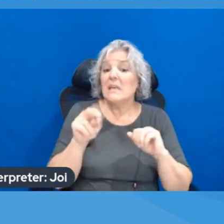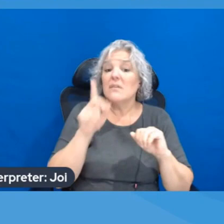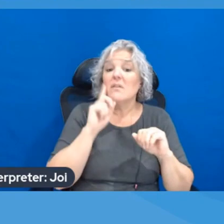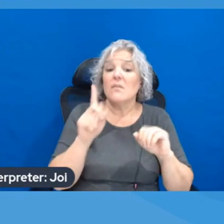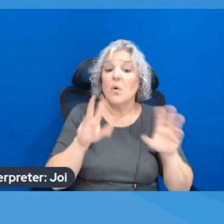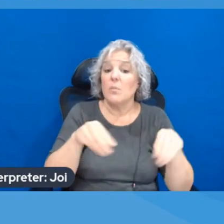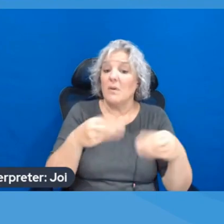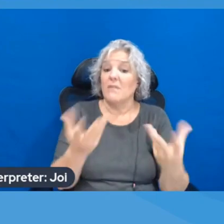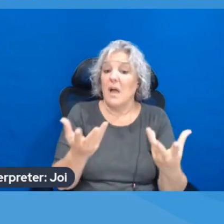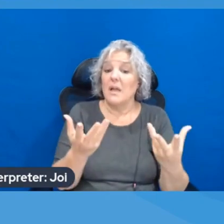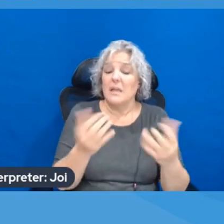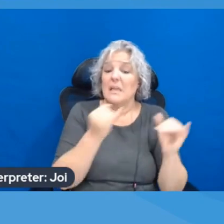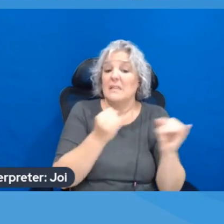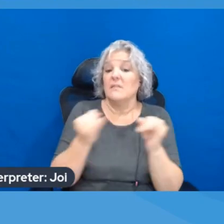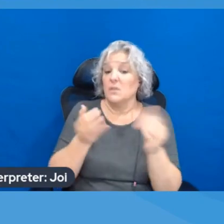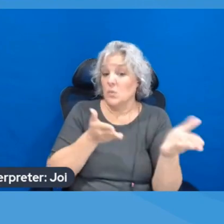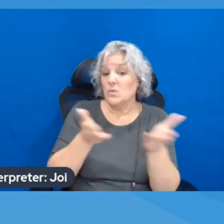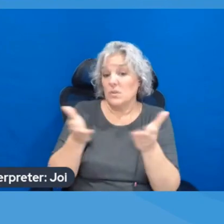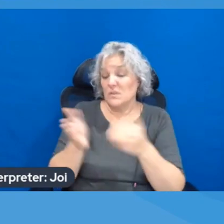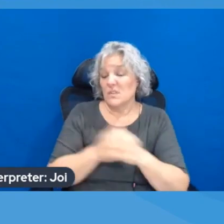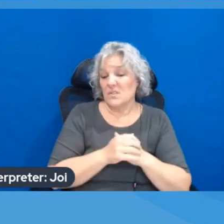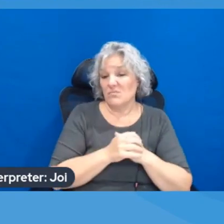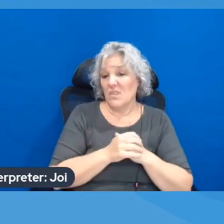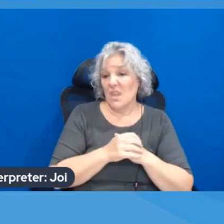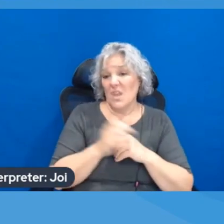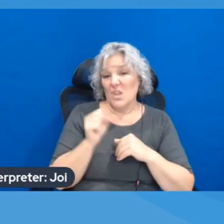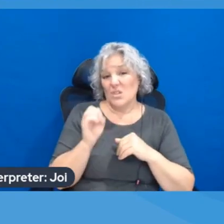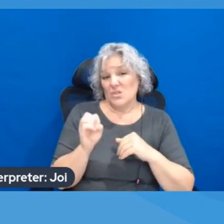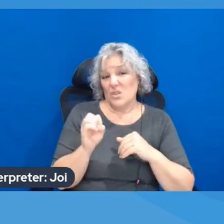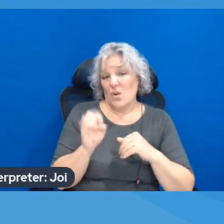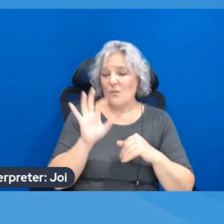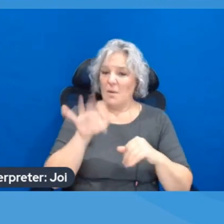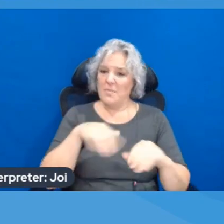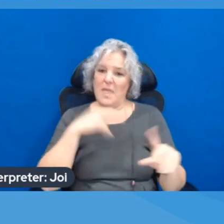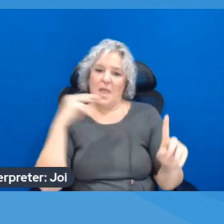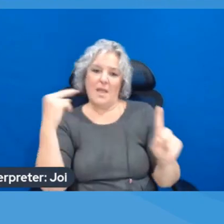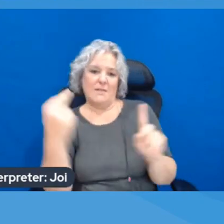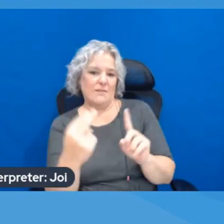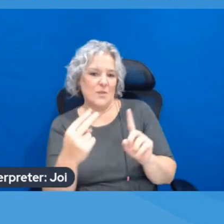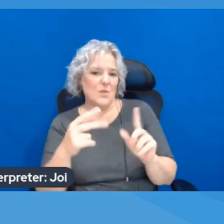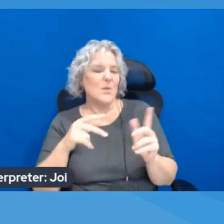of early intervention services. So from that verb, we are just excited to see